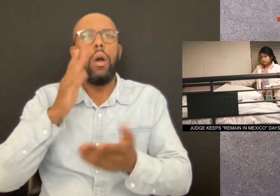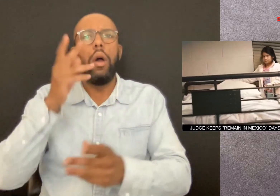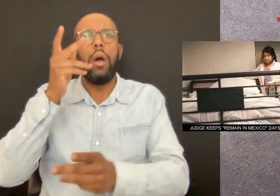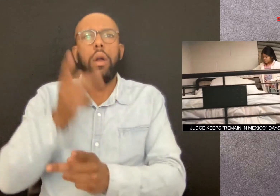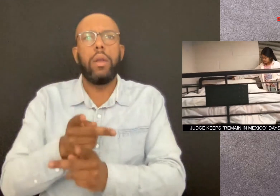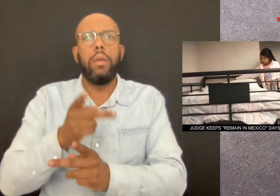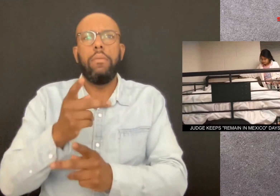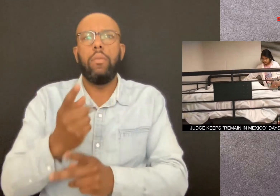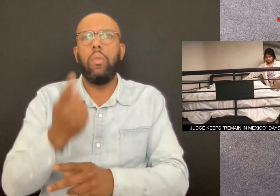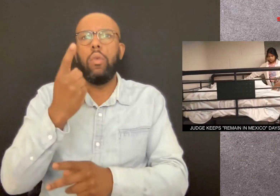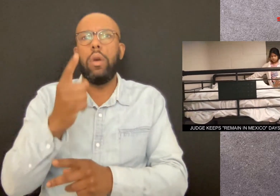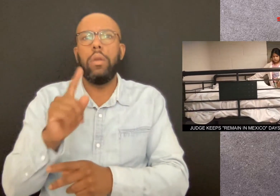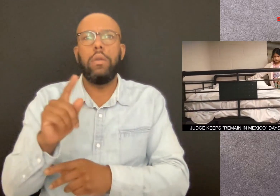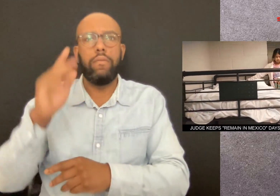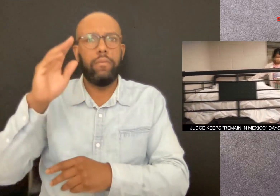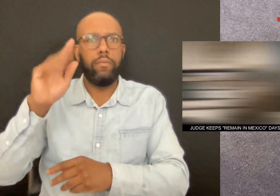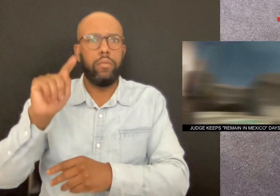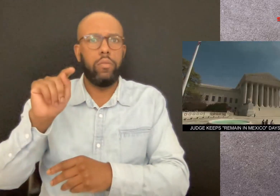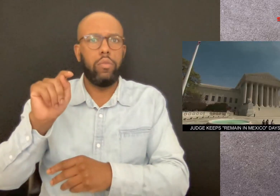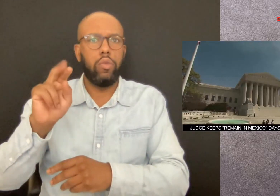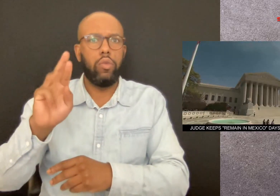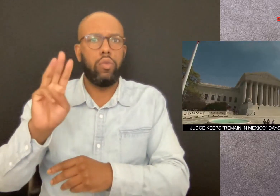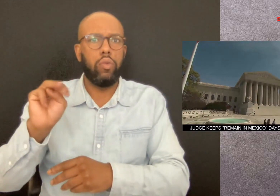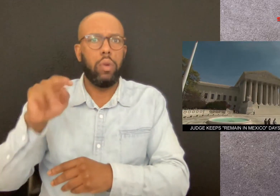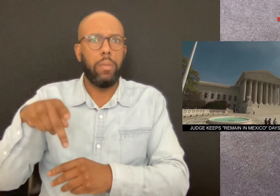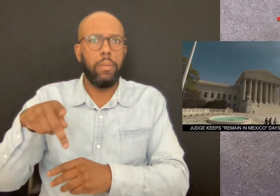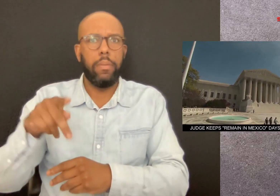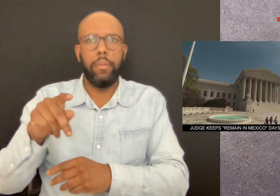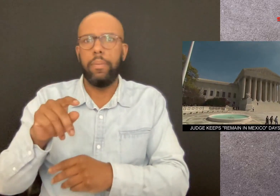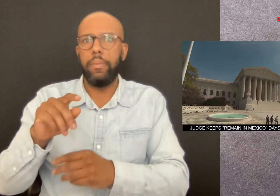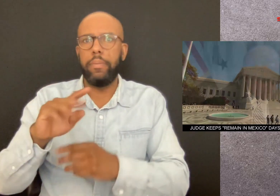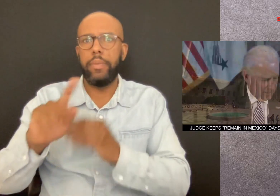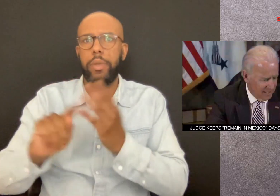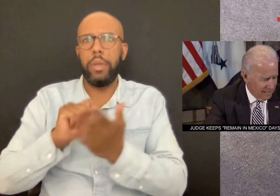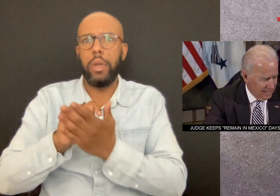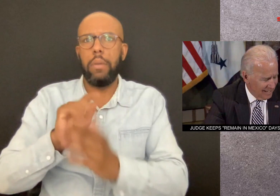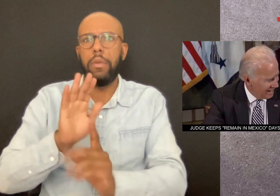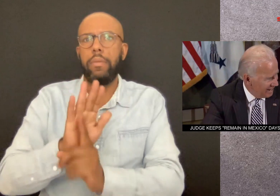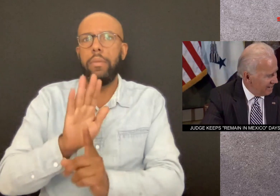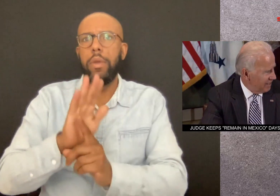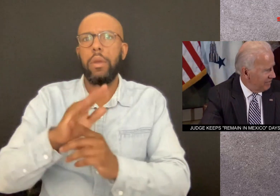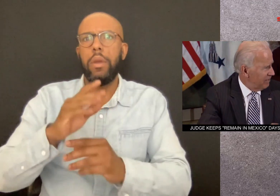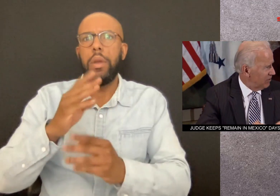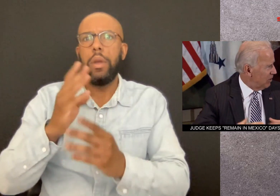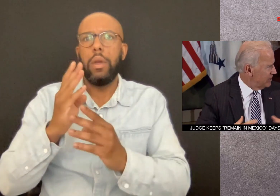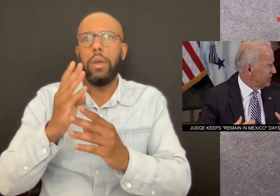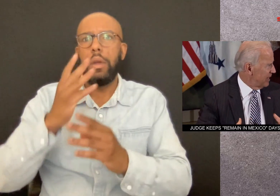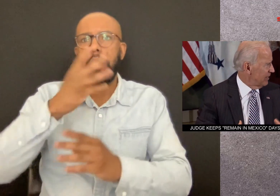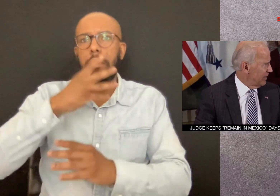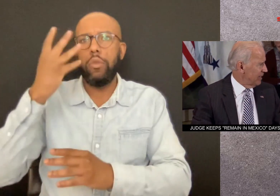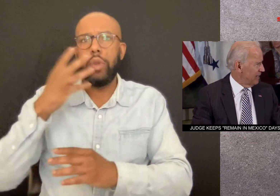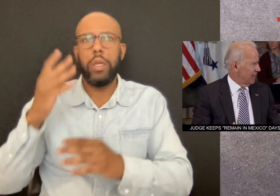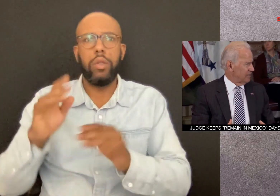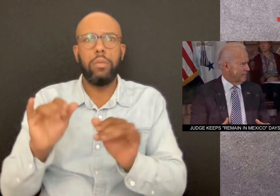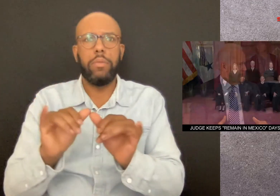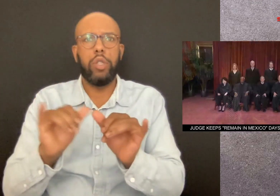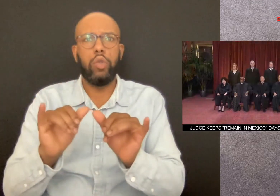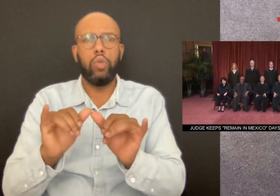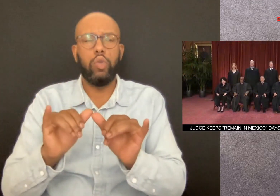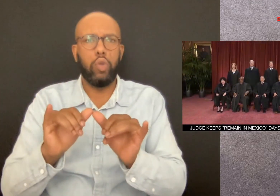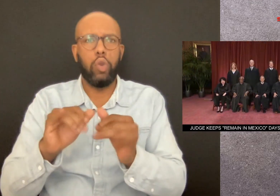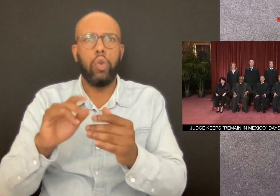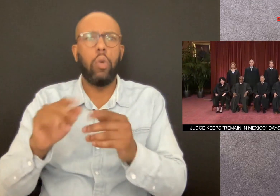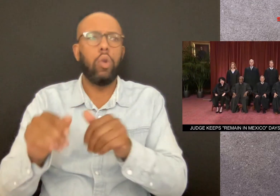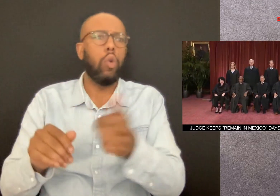a federal judge in Texas is keeping one Trump era immigration measure just as another is set to end